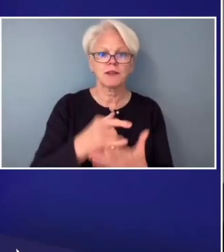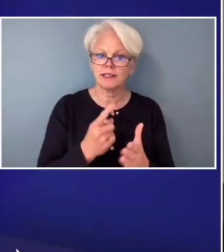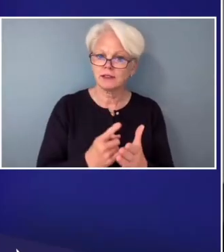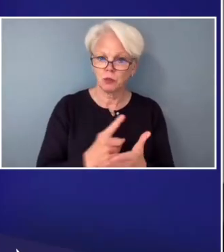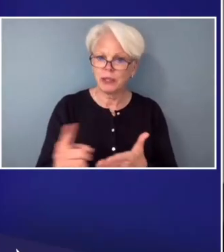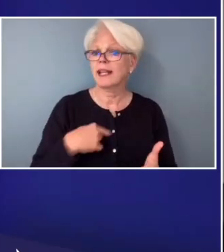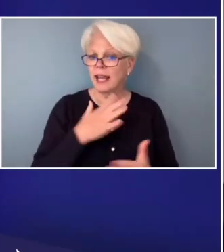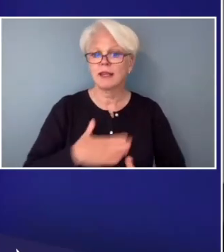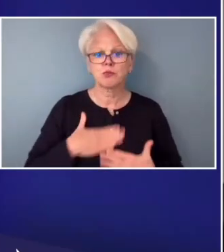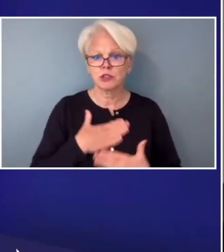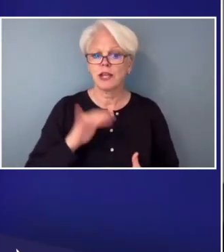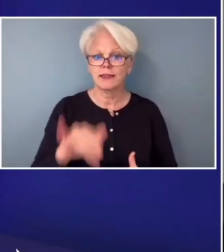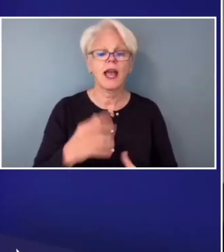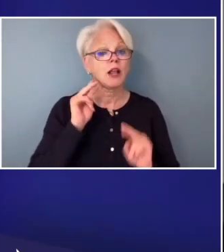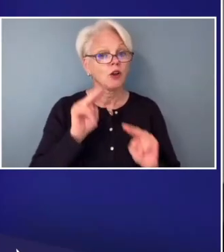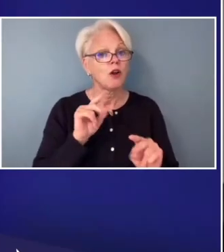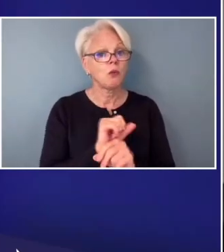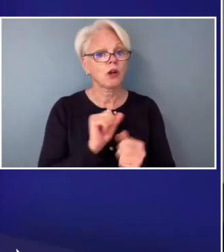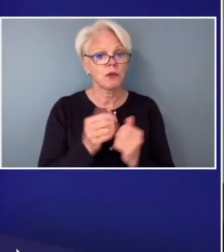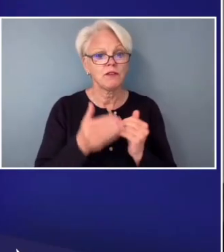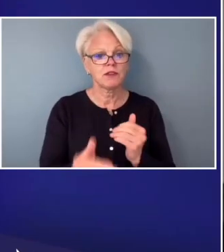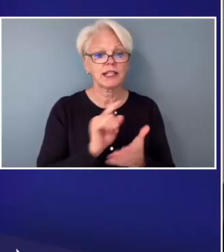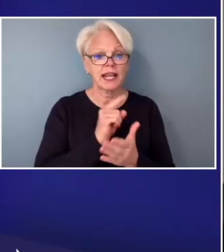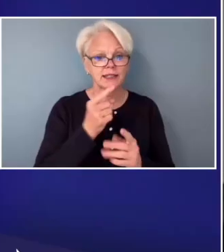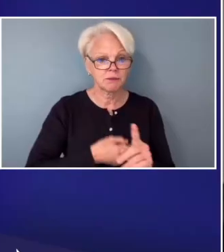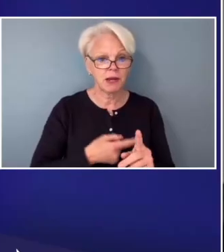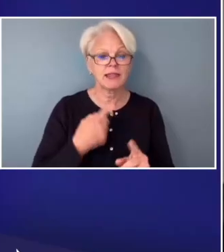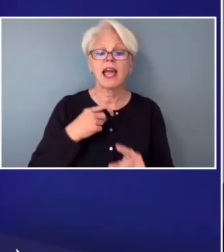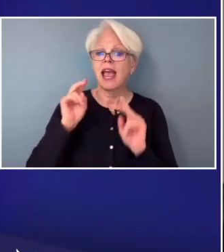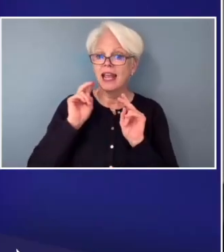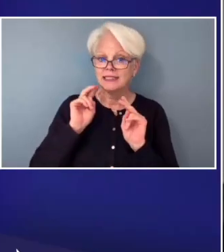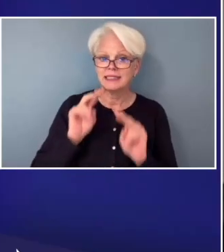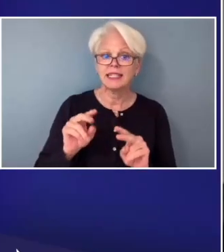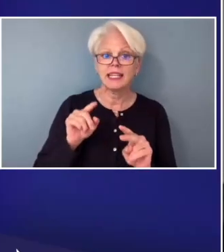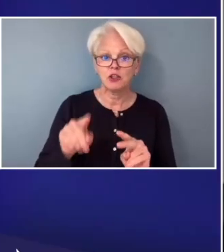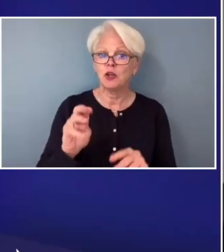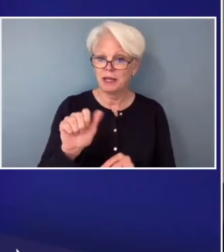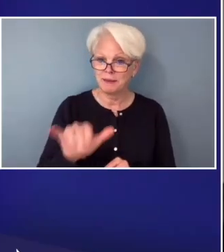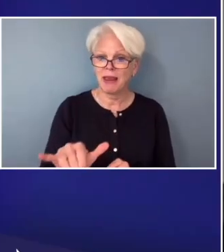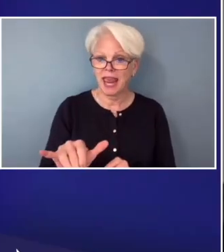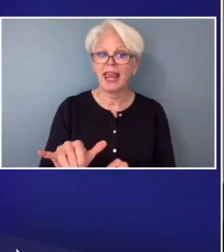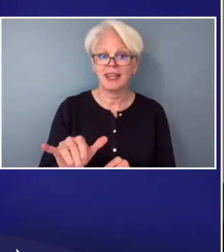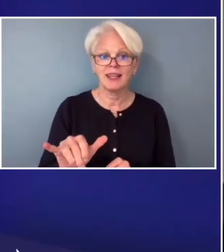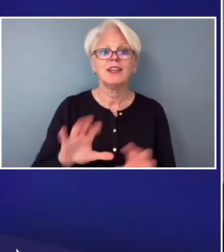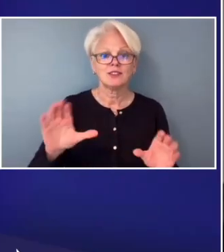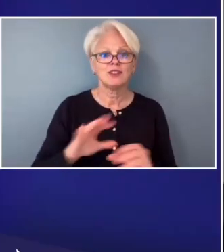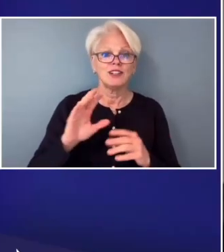Look forward to working with you over the next month and seeing you in May to kick off the Memorial Day weekend and our summers.